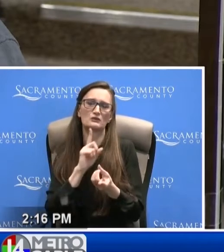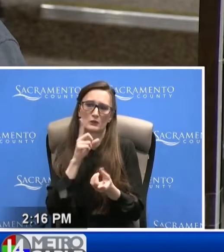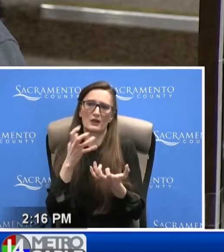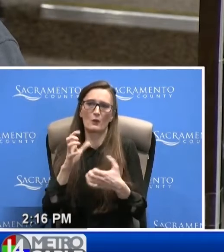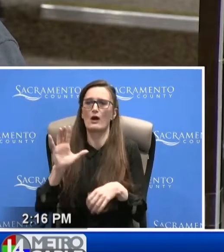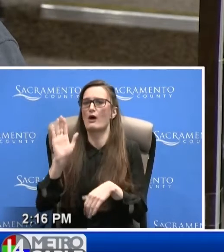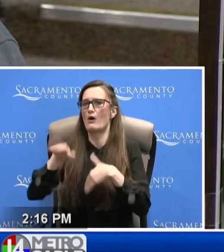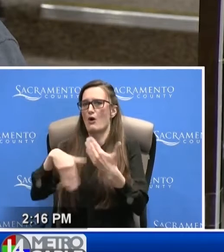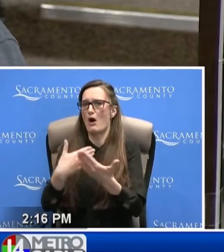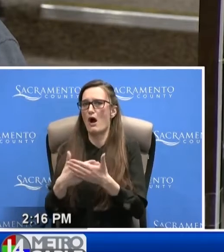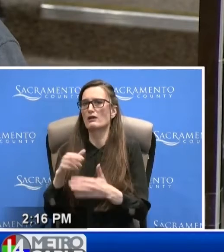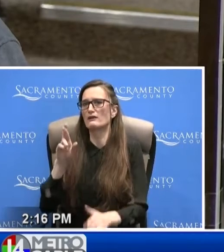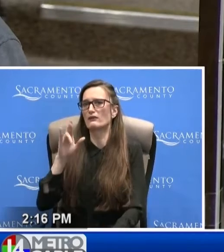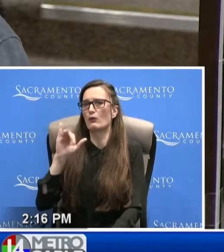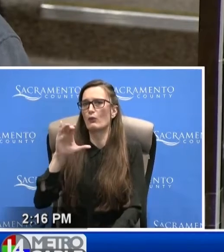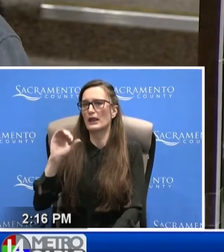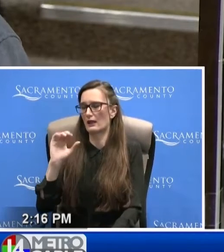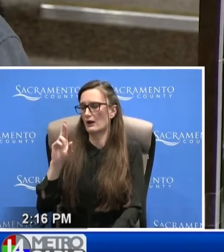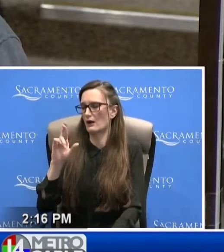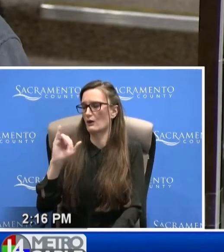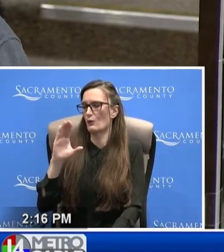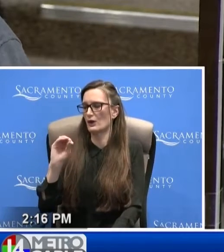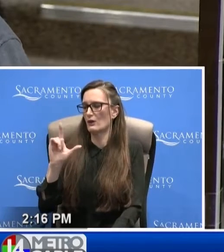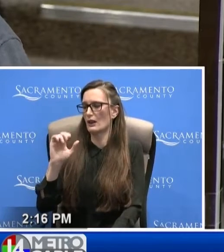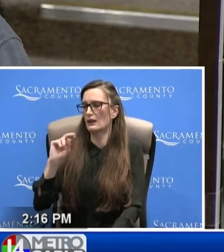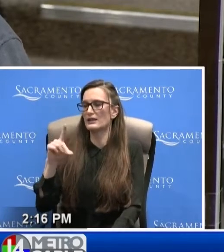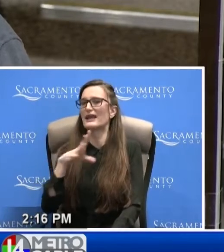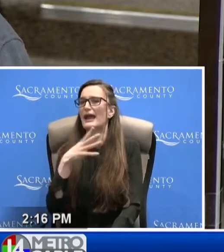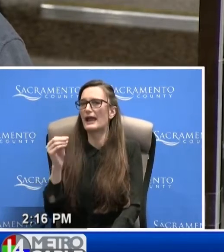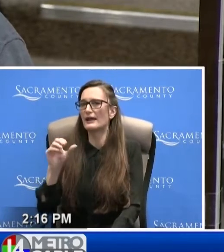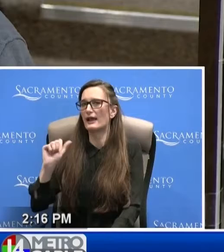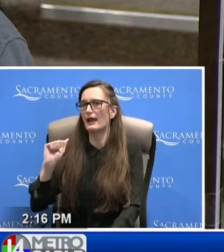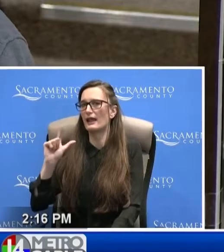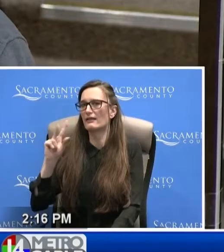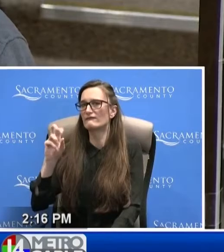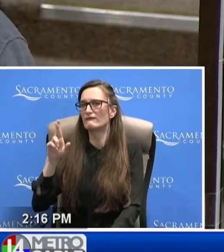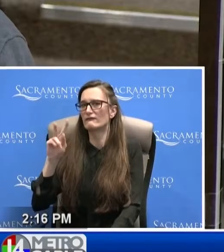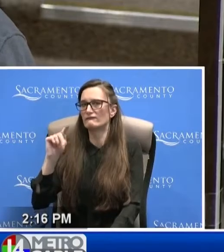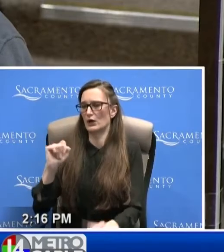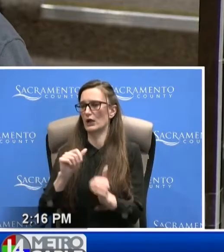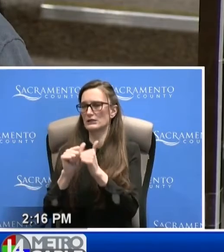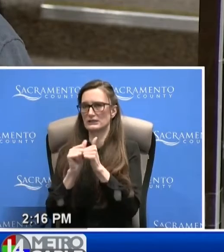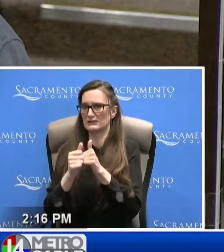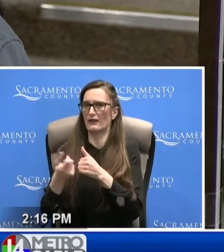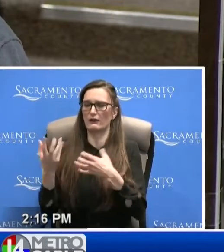in one supervisory district and really appreciate you guys considering that and and incorporating it.